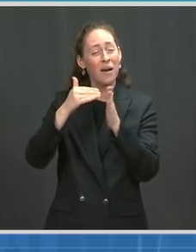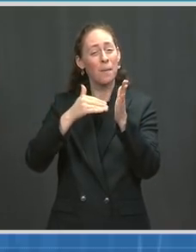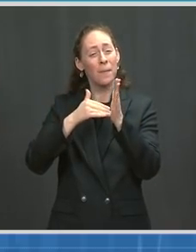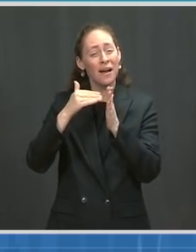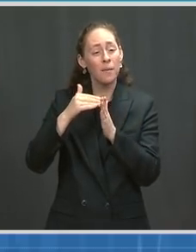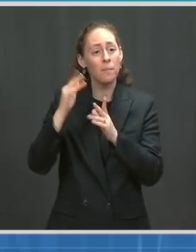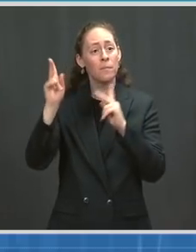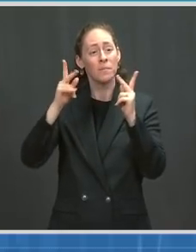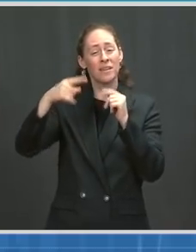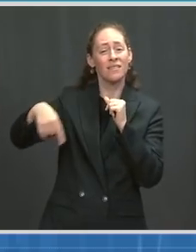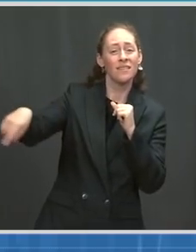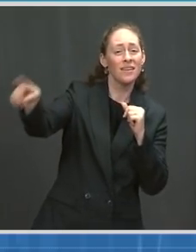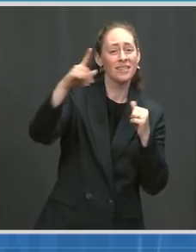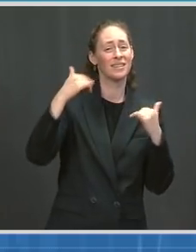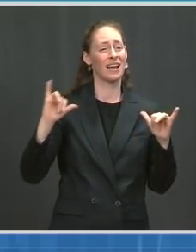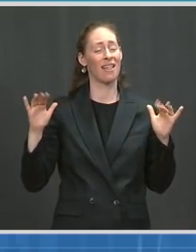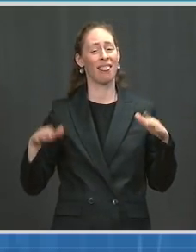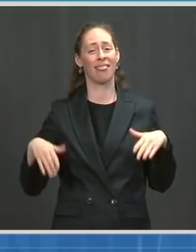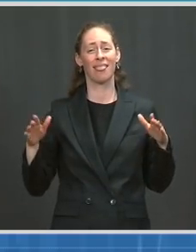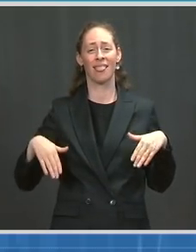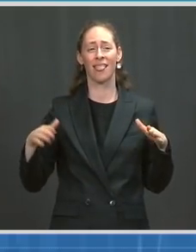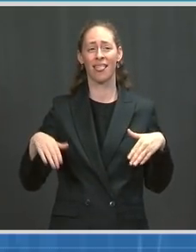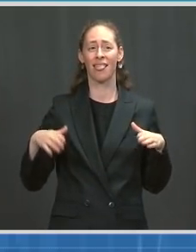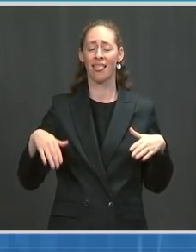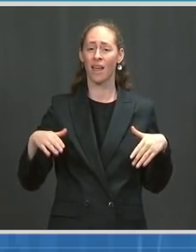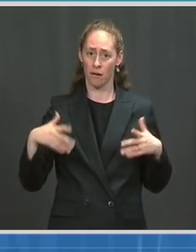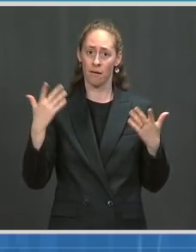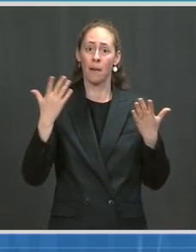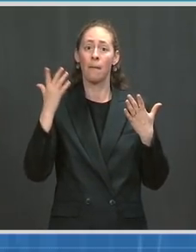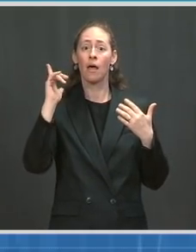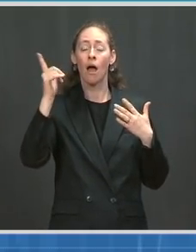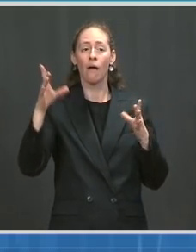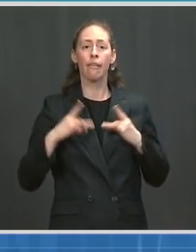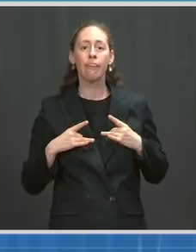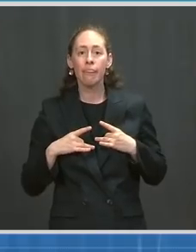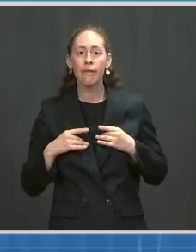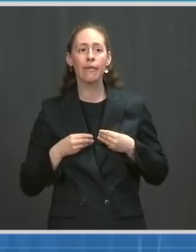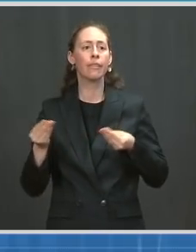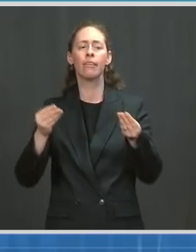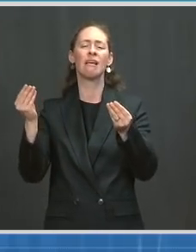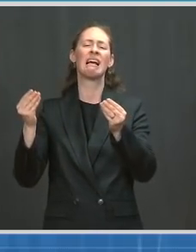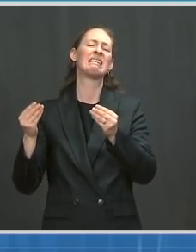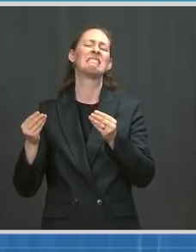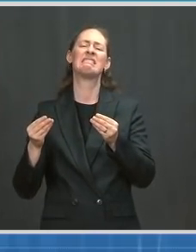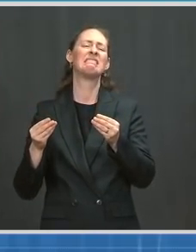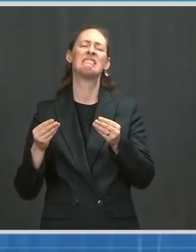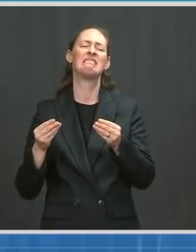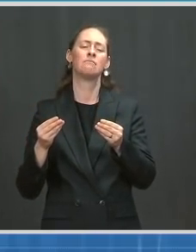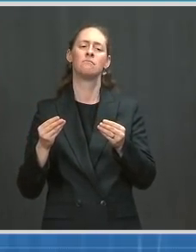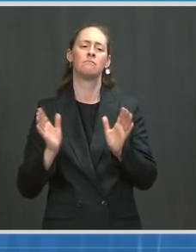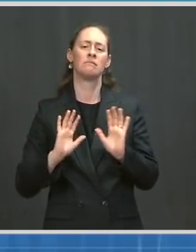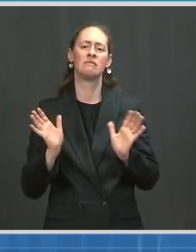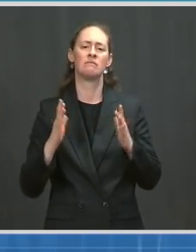for more infections in the future. And we want to protect everybody in our country from this virus, so that's why we will continue to emphasize